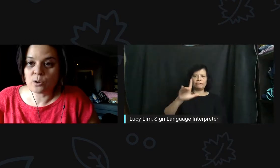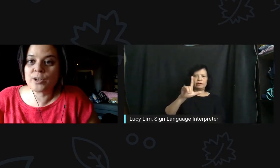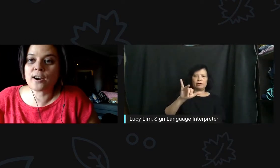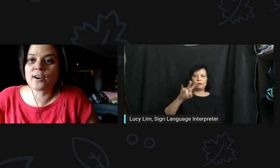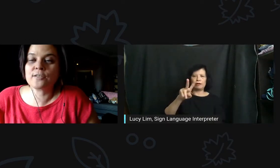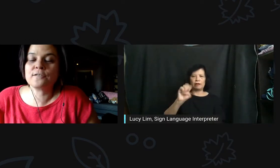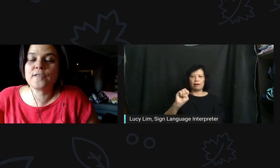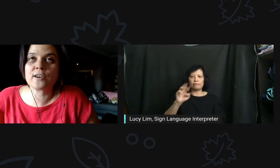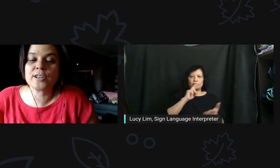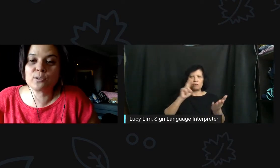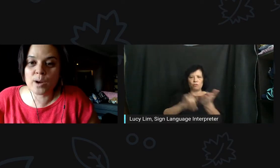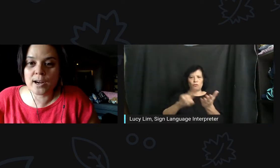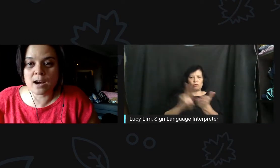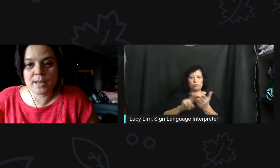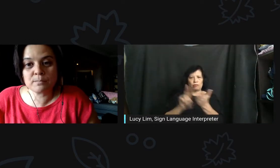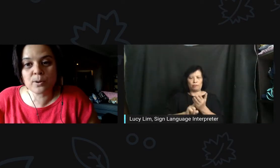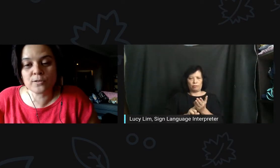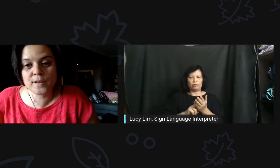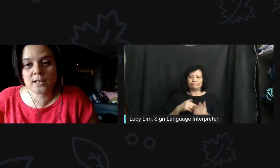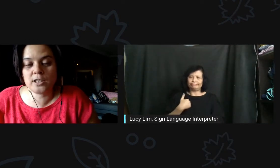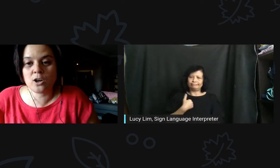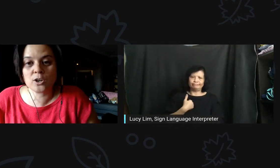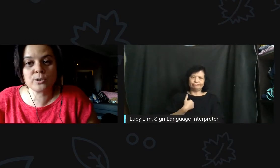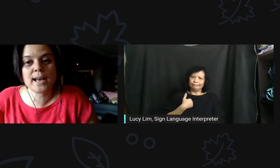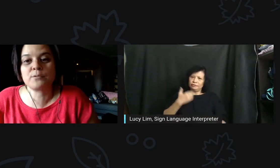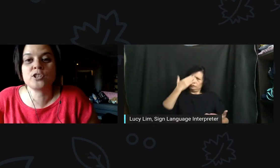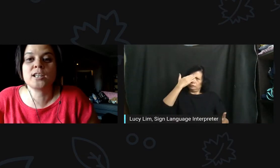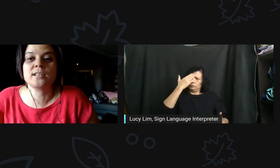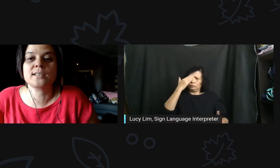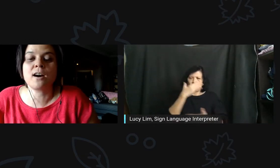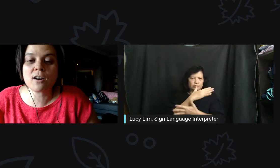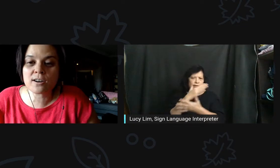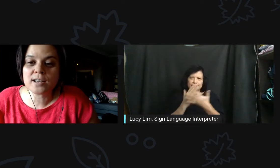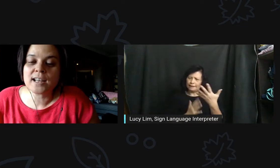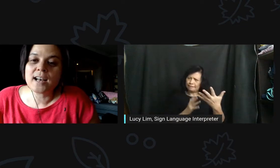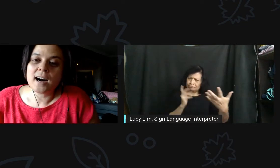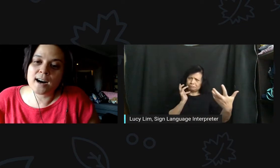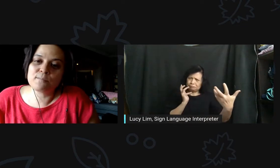We are very aware how imperfect the auto captioning are.